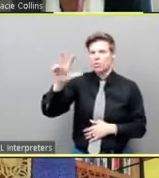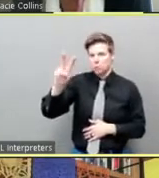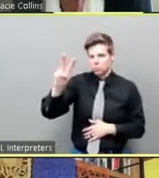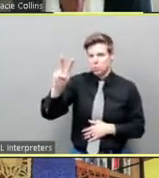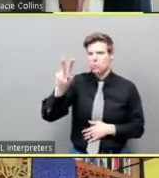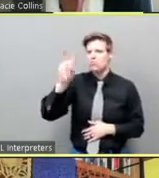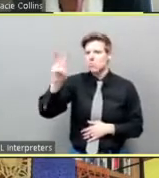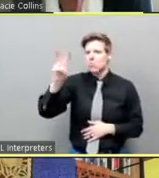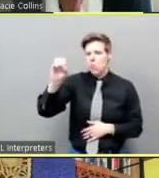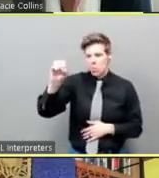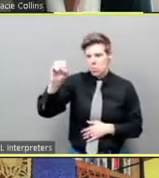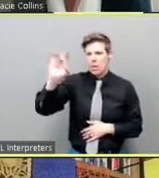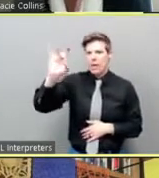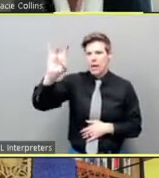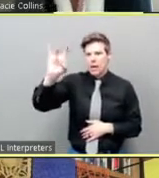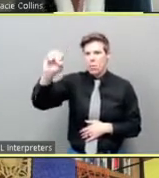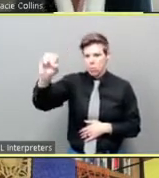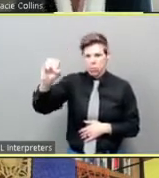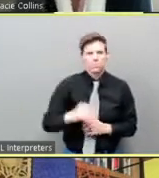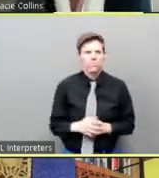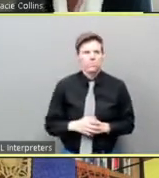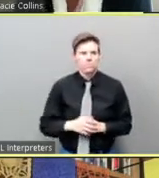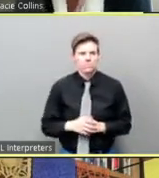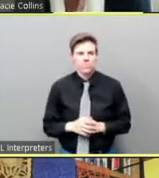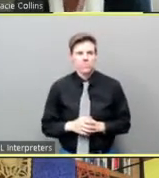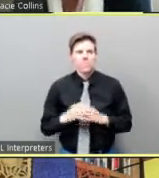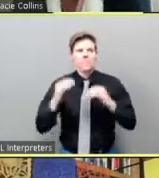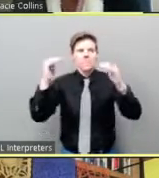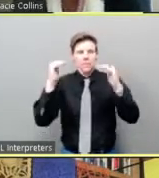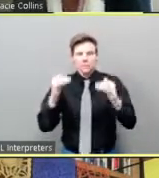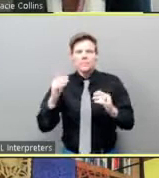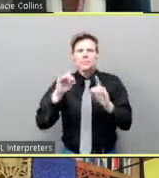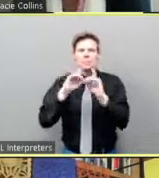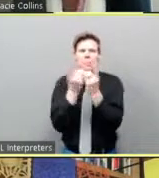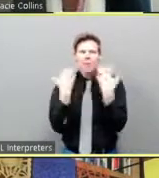term services department are also calling to schedule seniors and we're